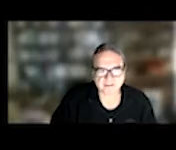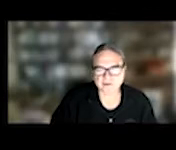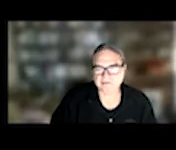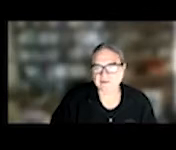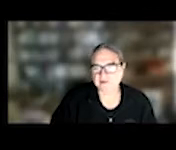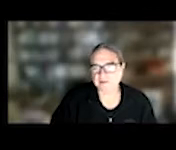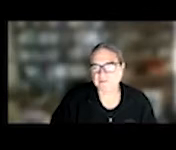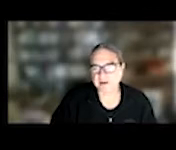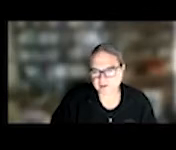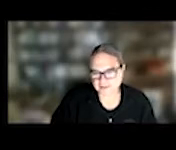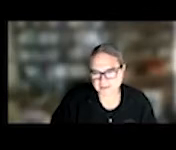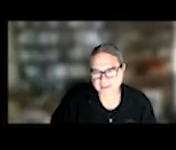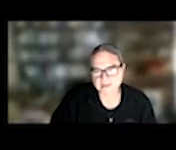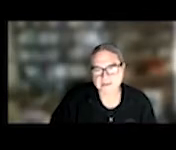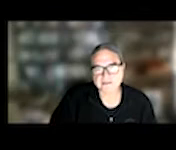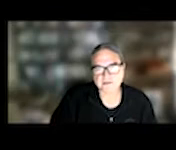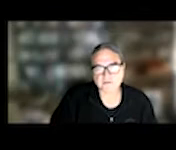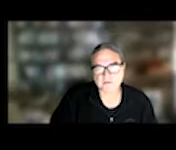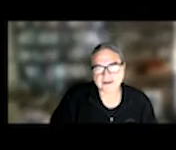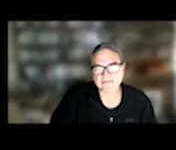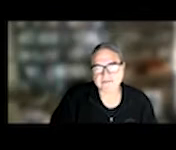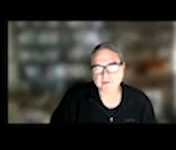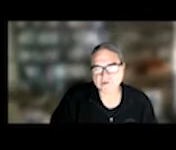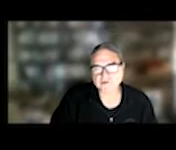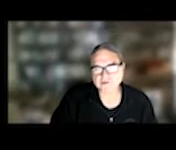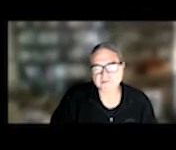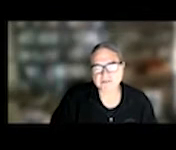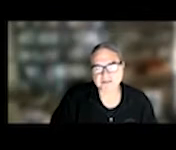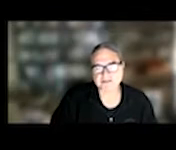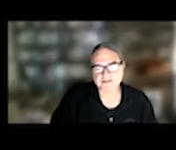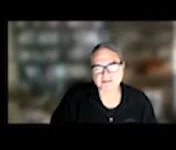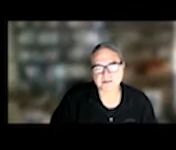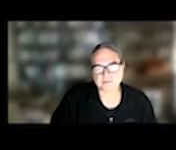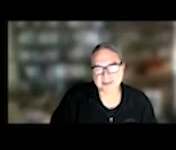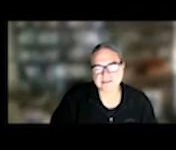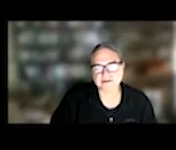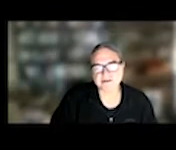and what have they learned about parenting. So we have social circumstances that are based on